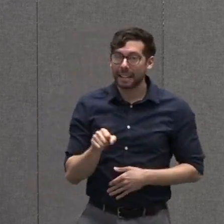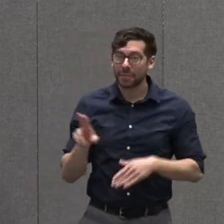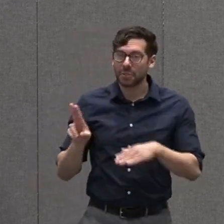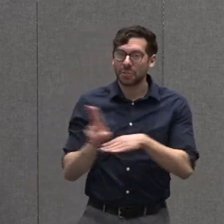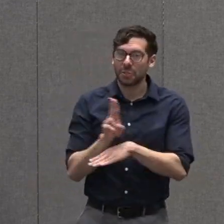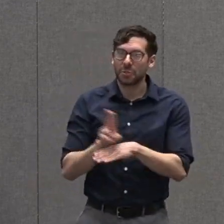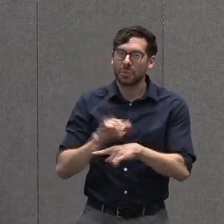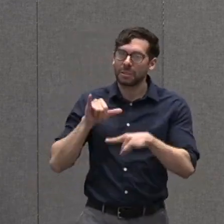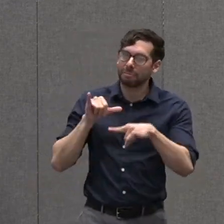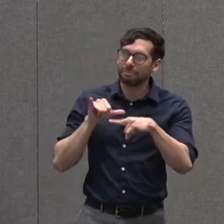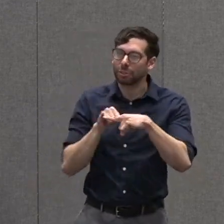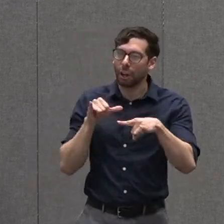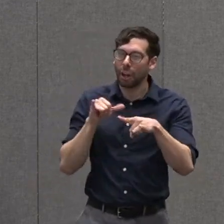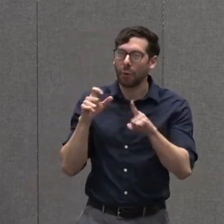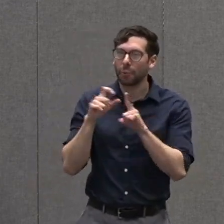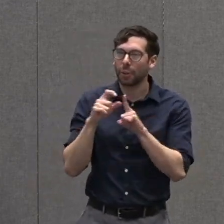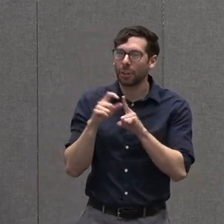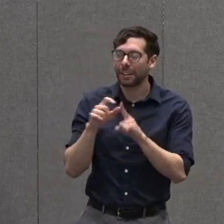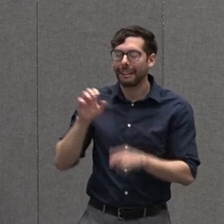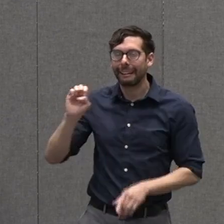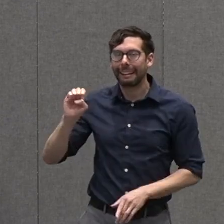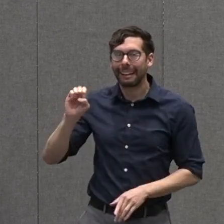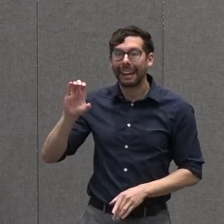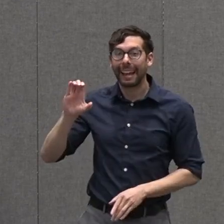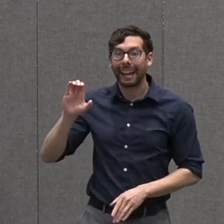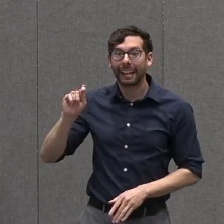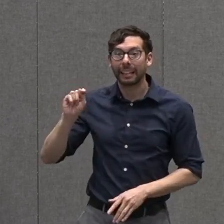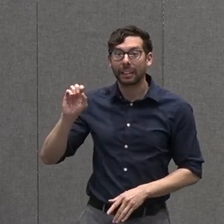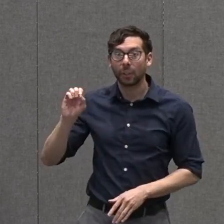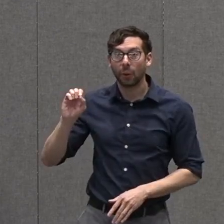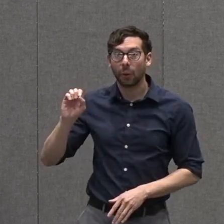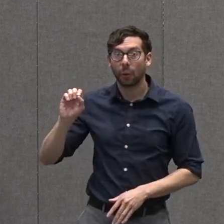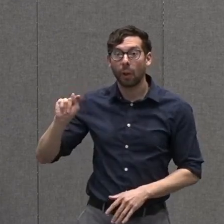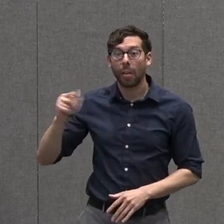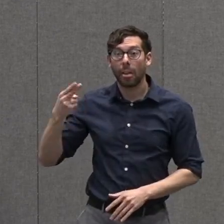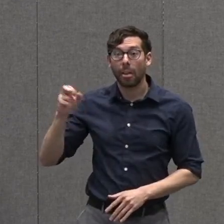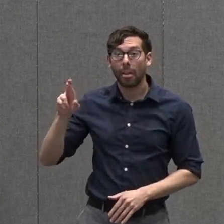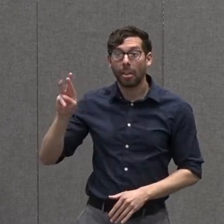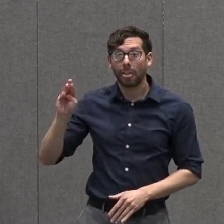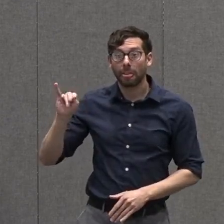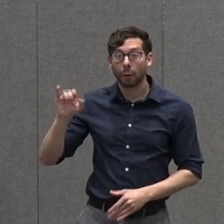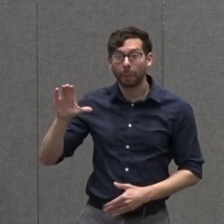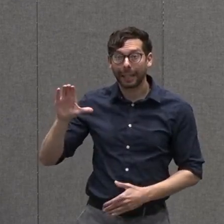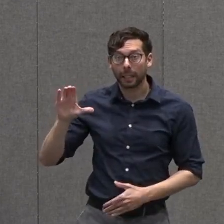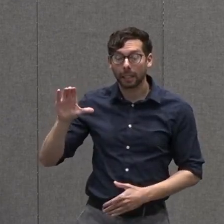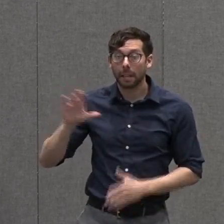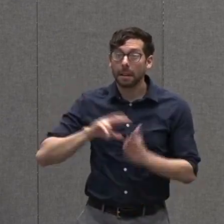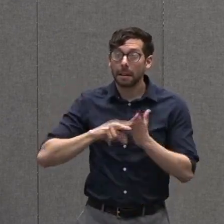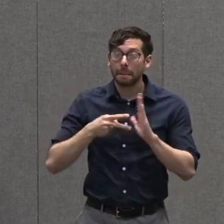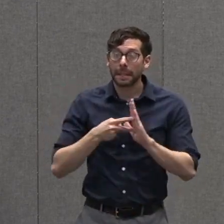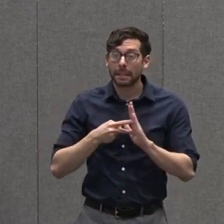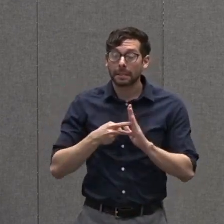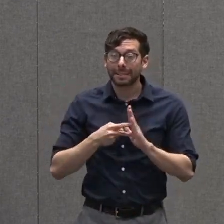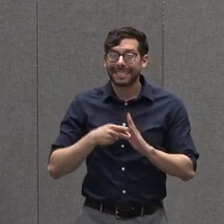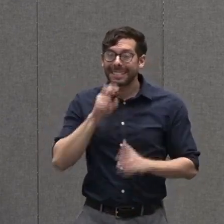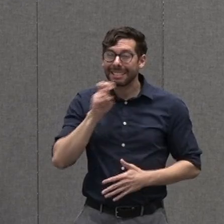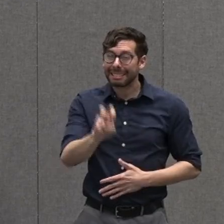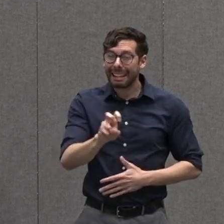It means that their body temperature is dependent on the surrounding temperature. That might be the rock they're sitting on,